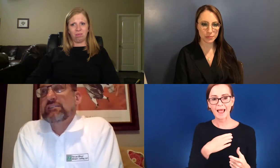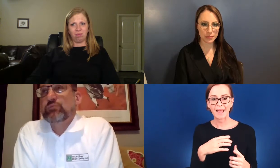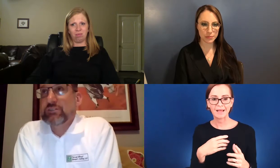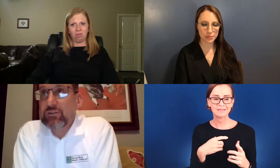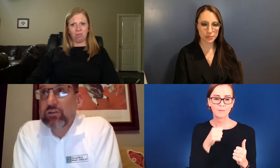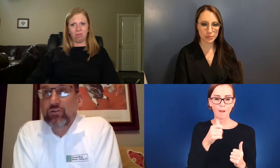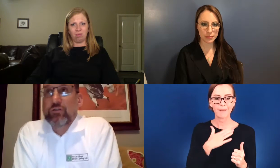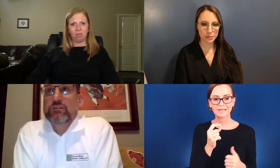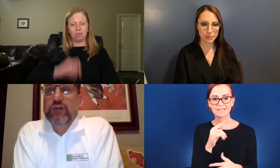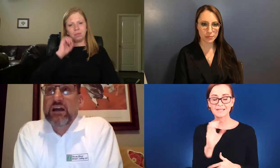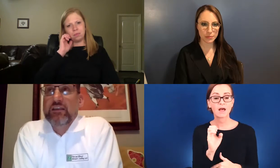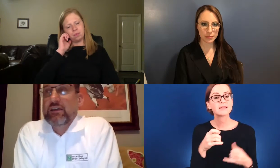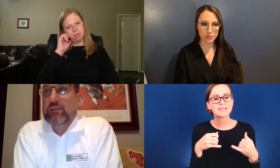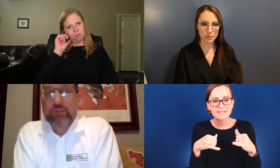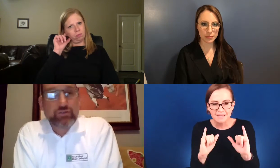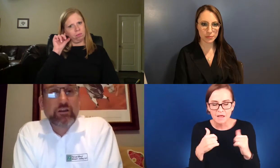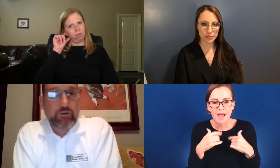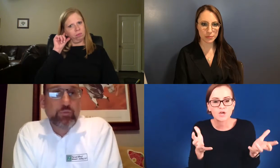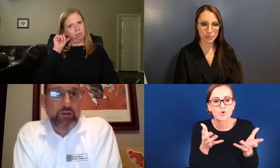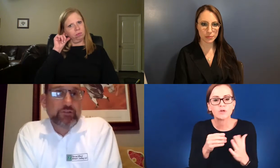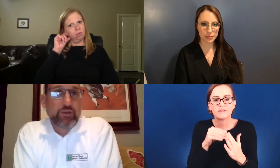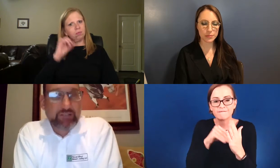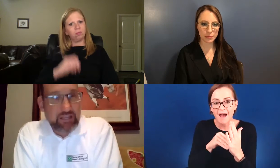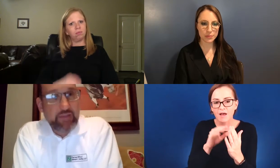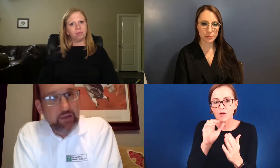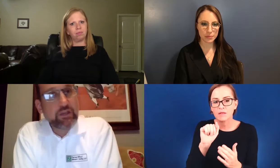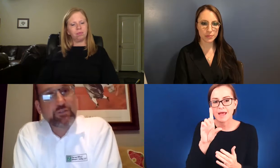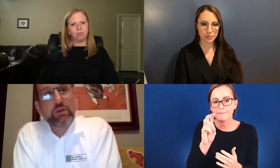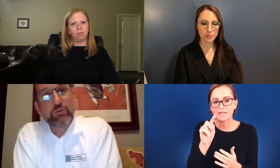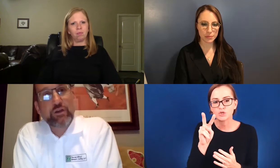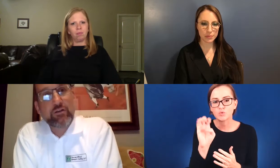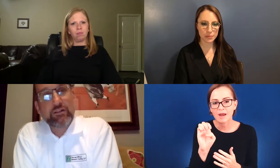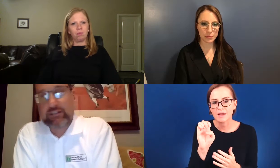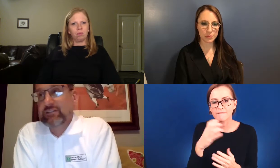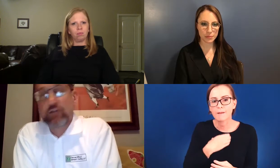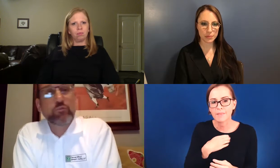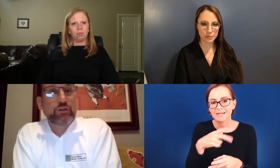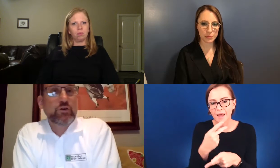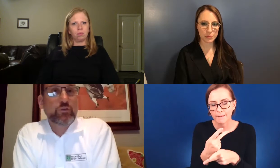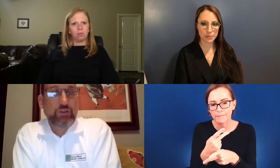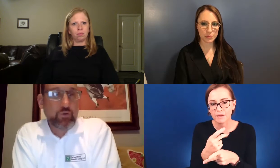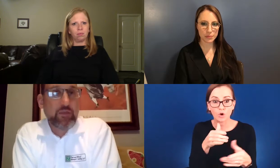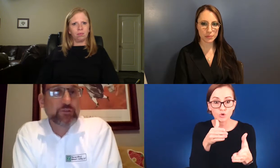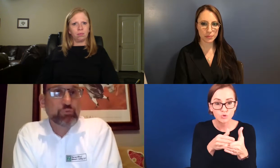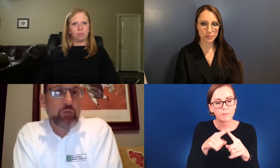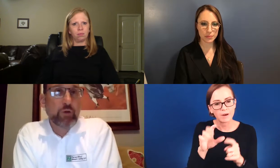I would still encourage filing administrative complaints. Because again, that creates a paper trail and lets the government know that you had this problem